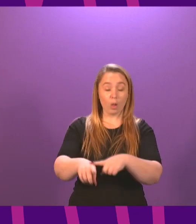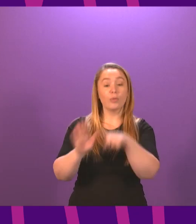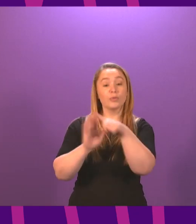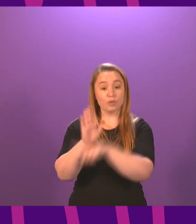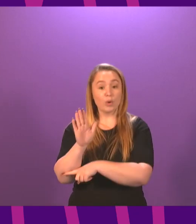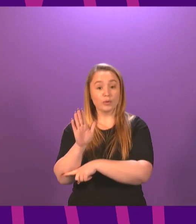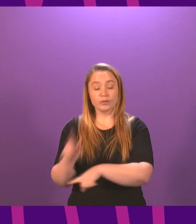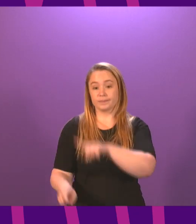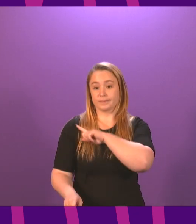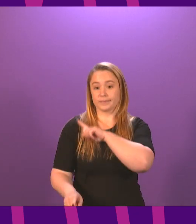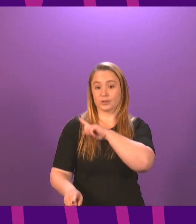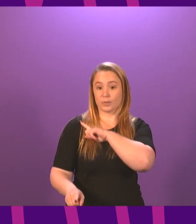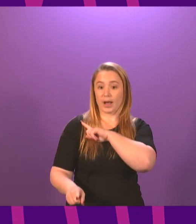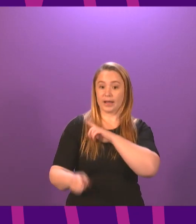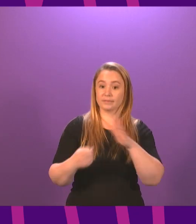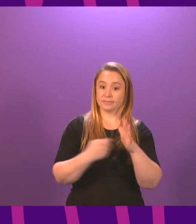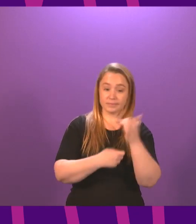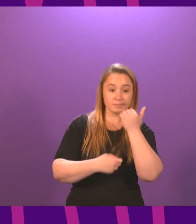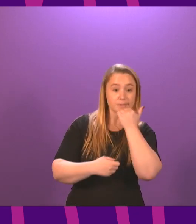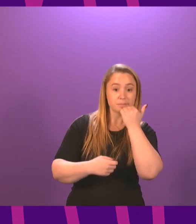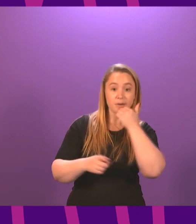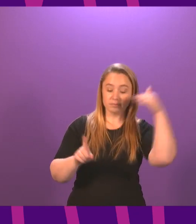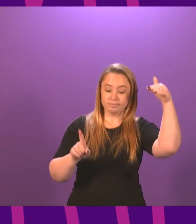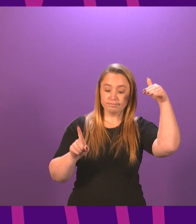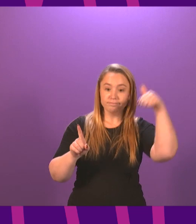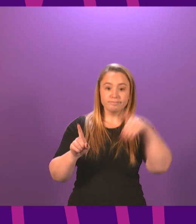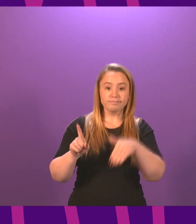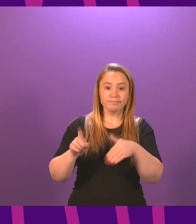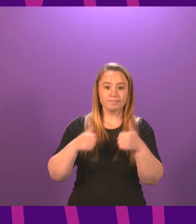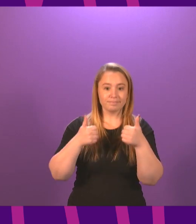which is why the indicators are improving in many parts of the country. However, 10